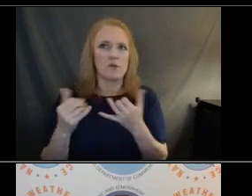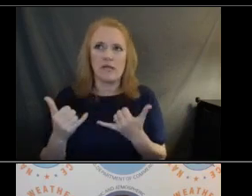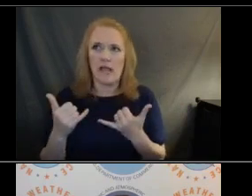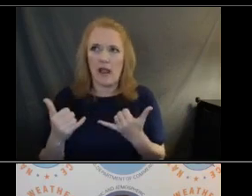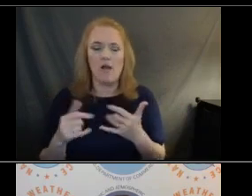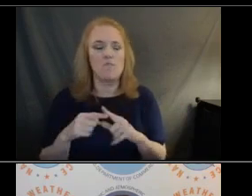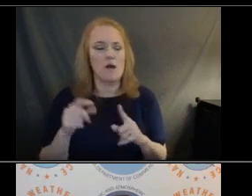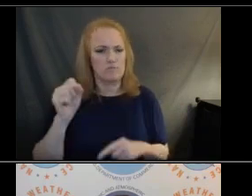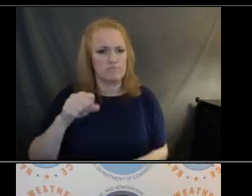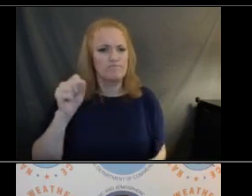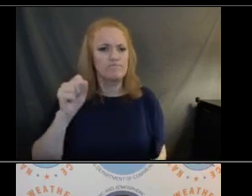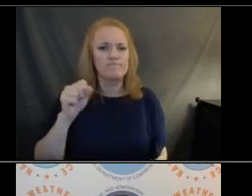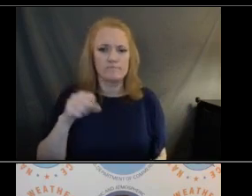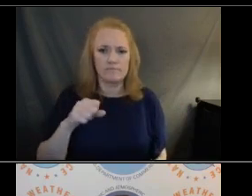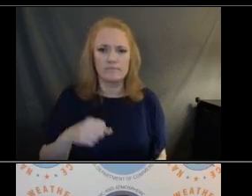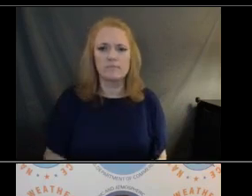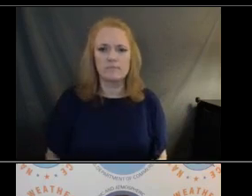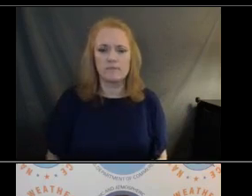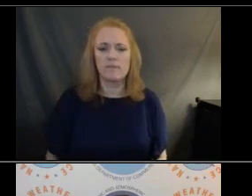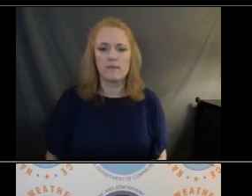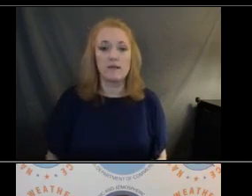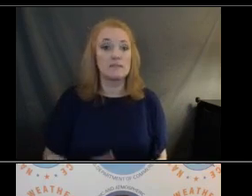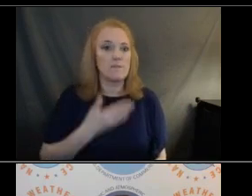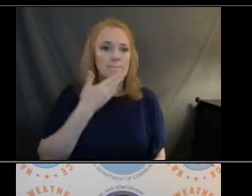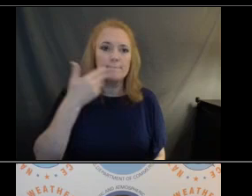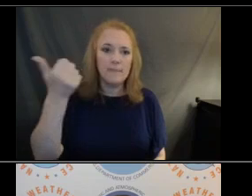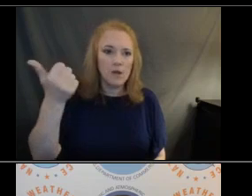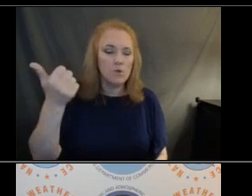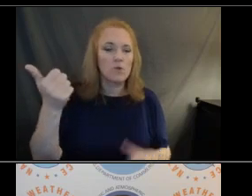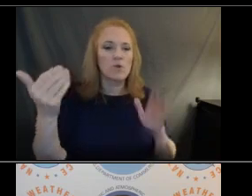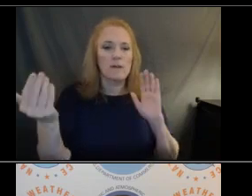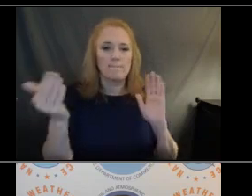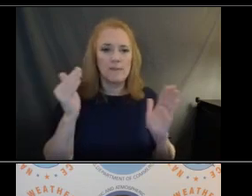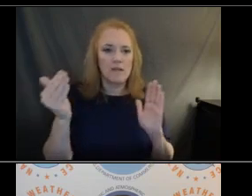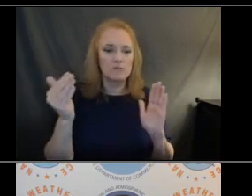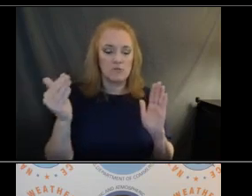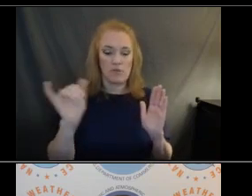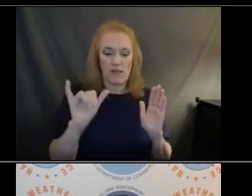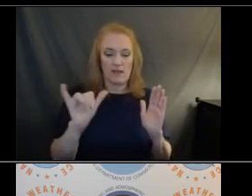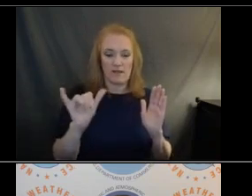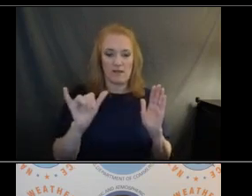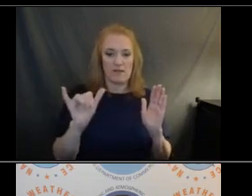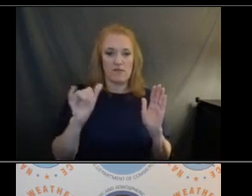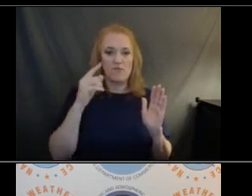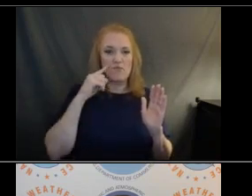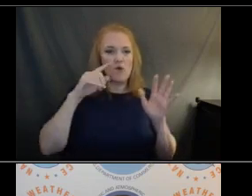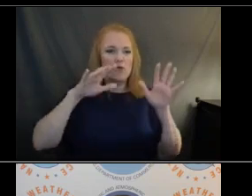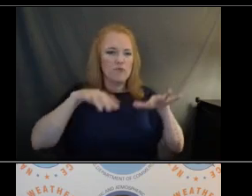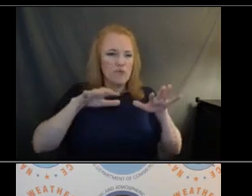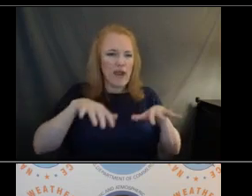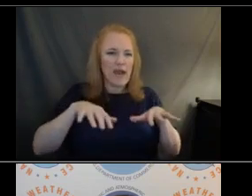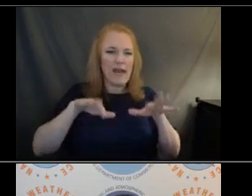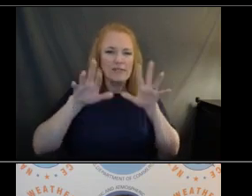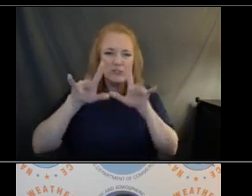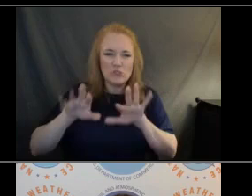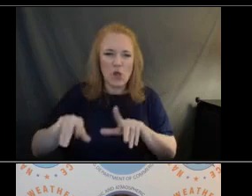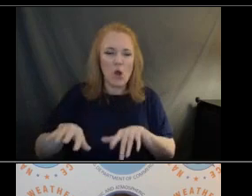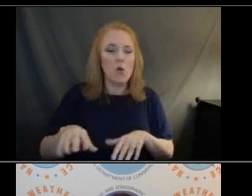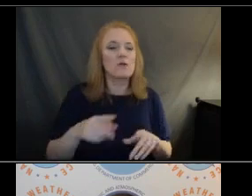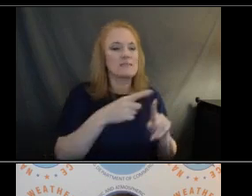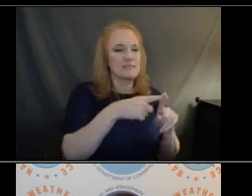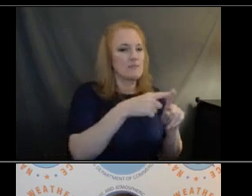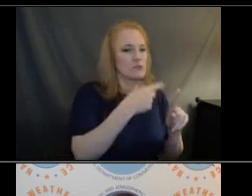that case these are certainly much better than at least in our time range for precipitation etc.